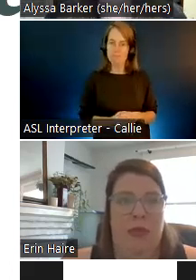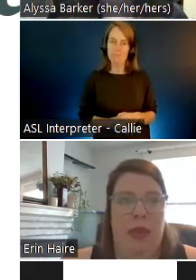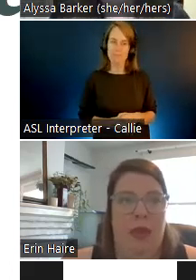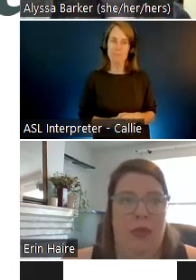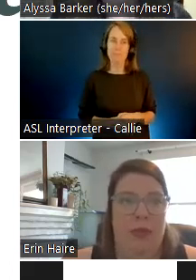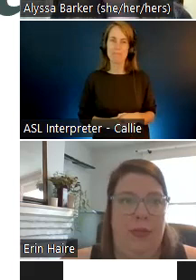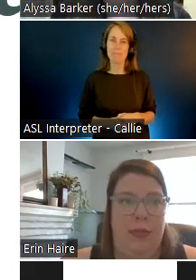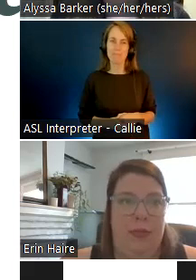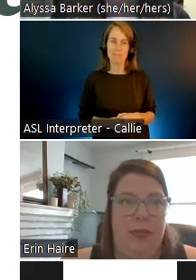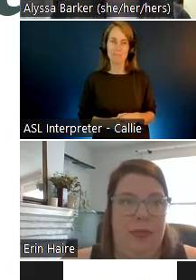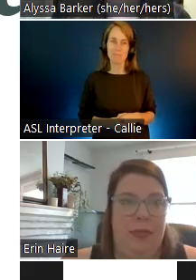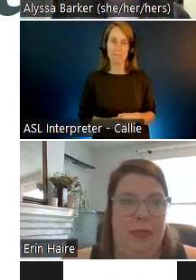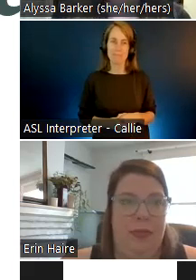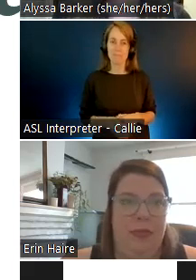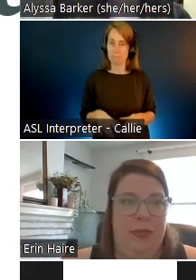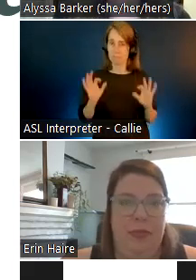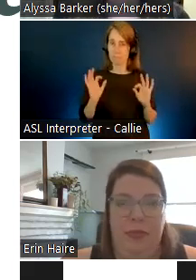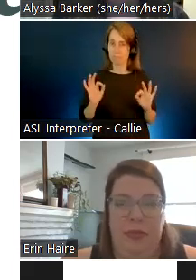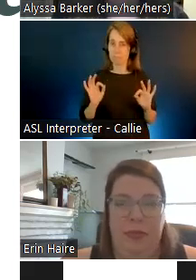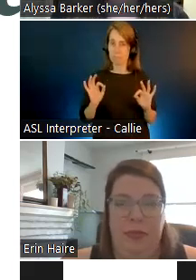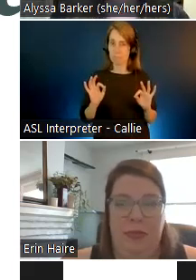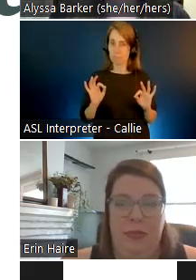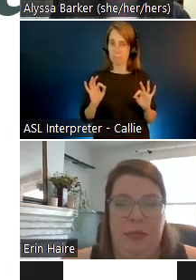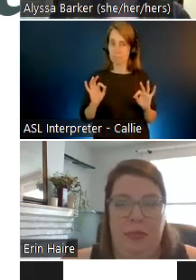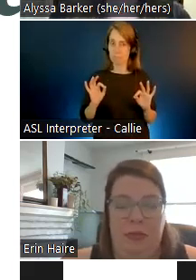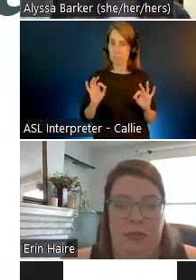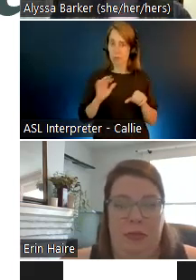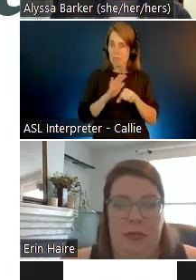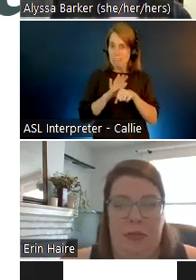so i think we got a little time for questions Erin: